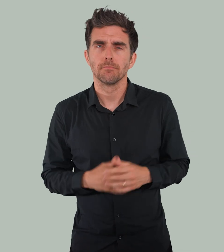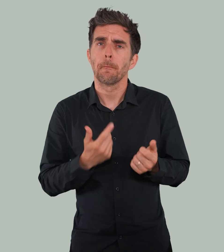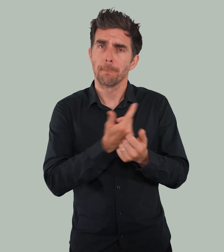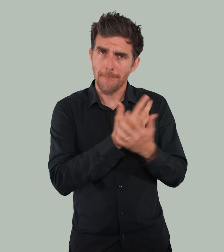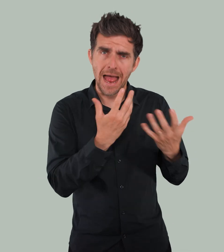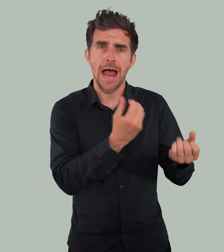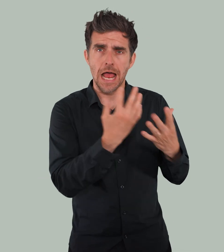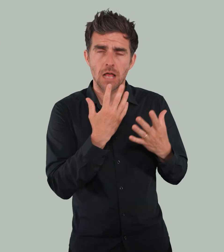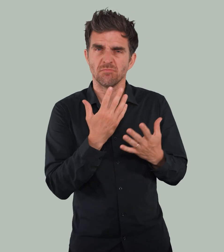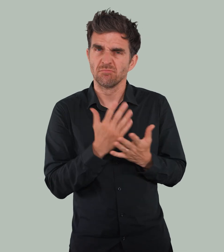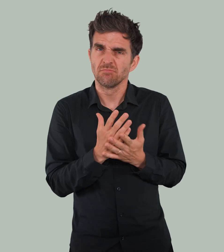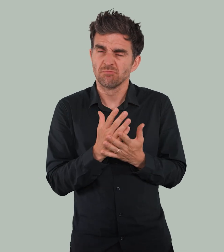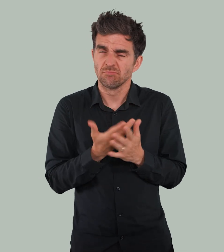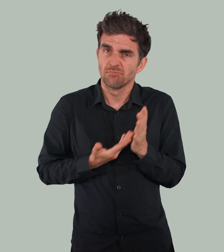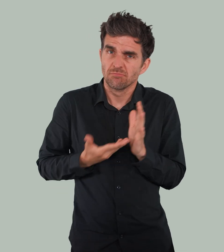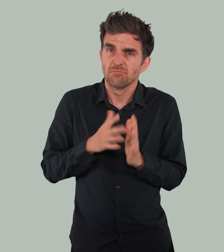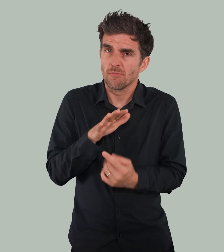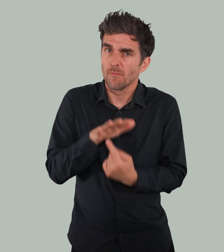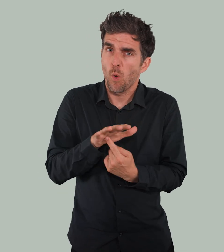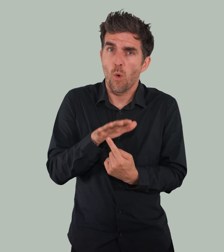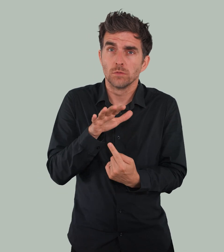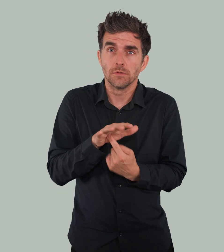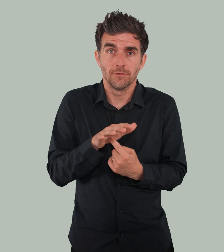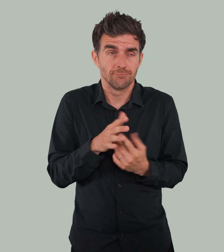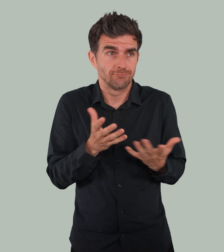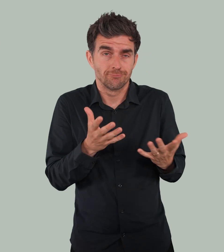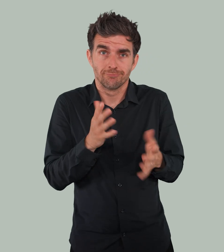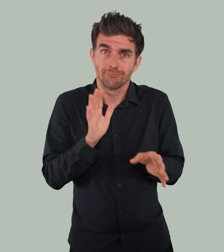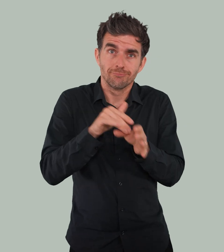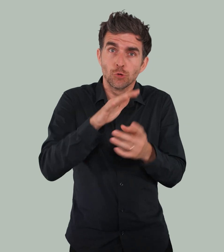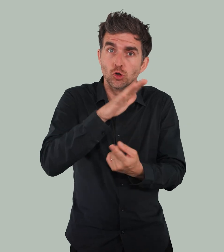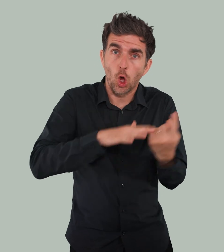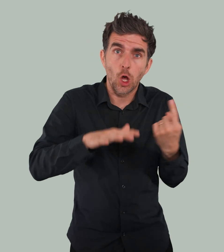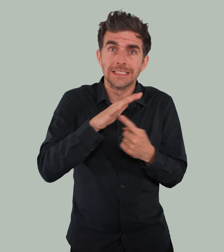Many responses also highlight the importance of being able to take part in society on an